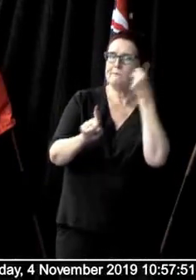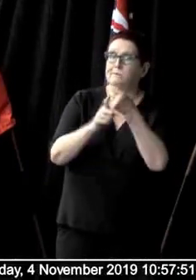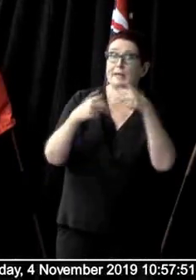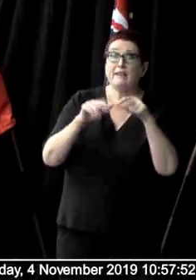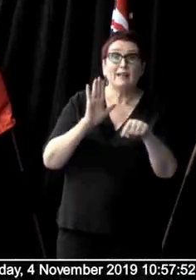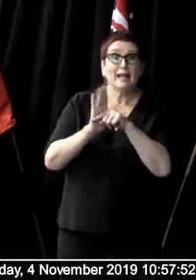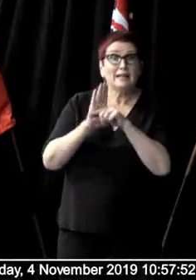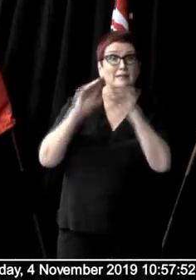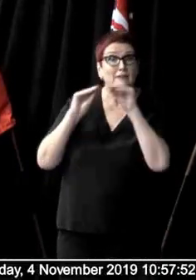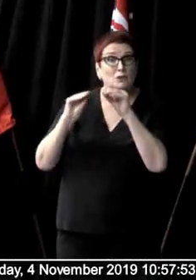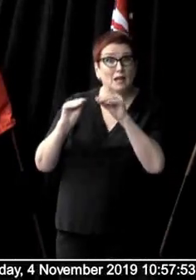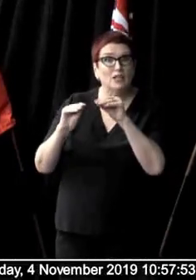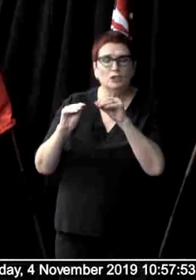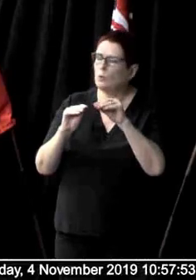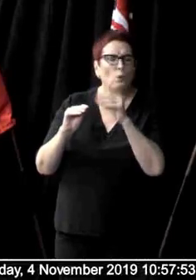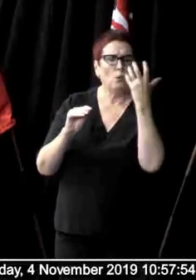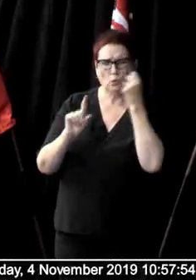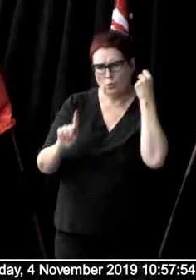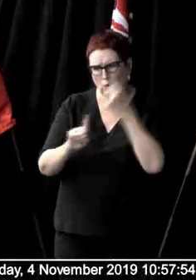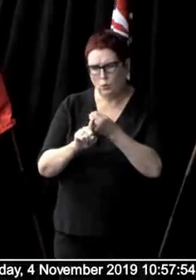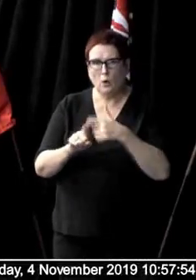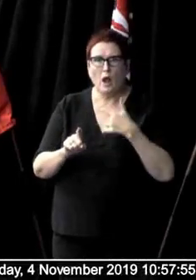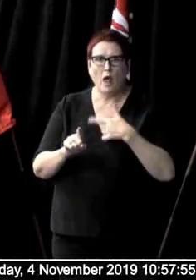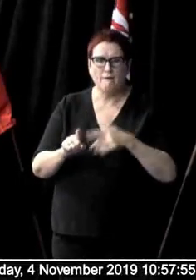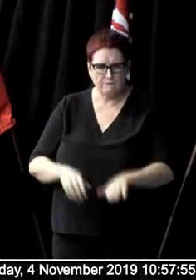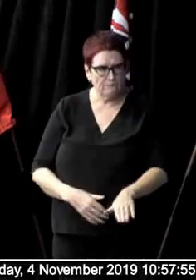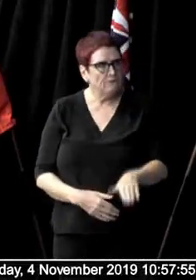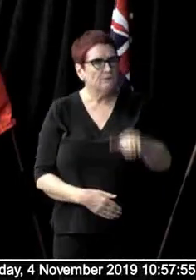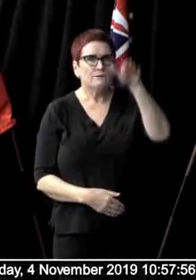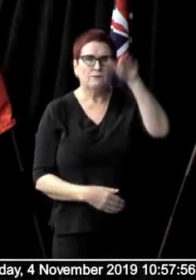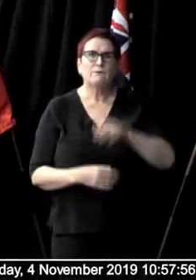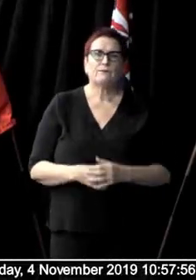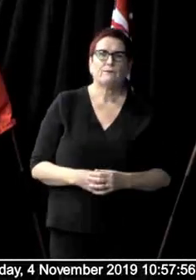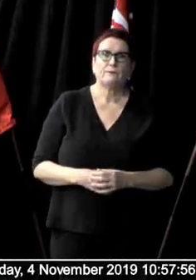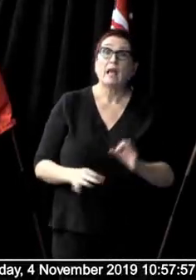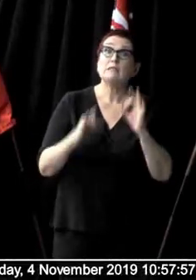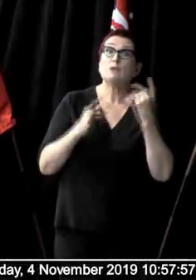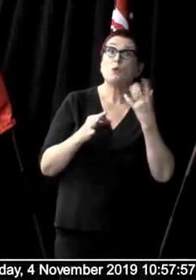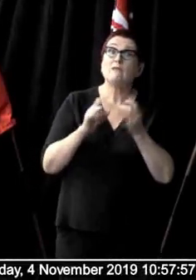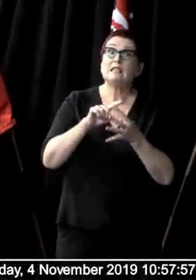experiences can have on a person’s life journey, particularly so a person with a disability.